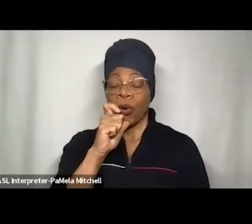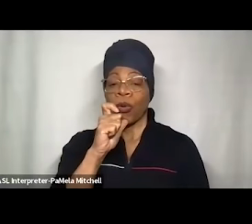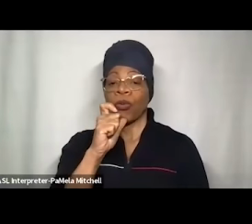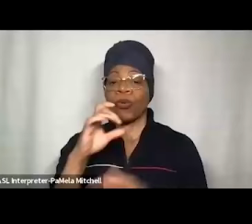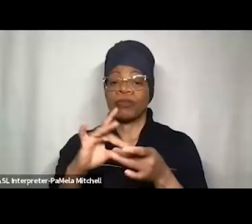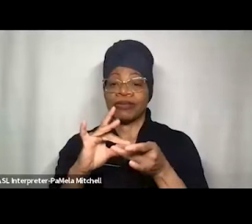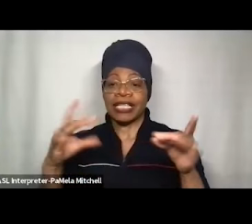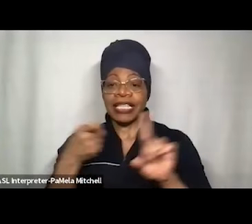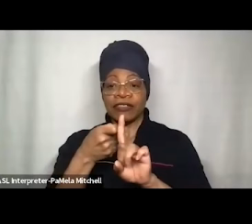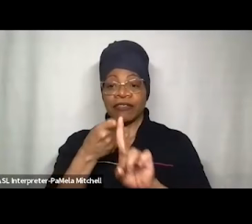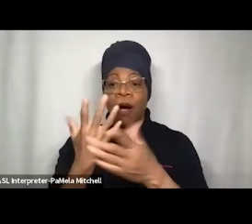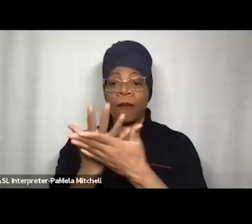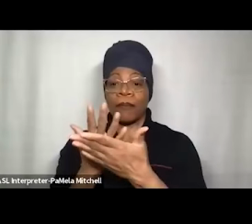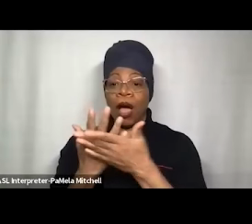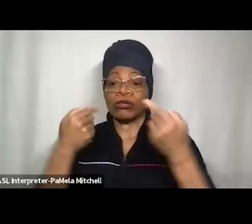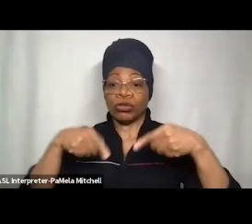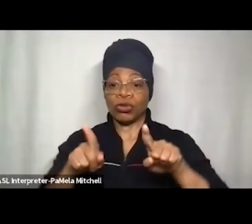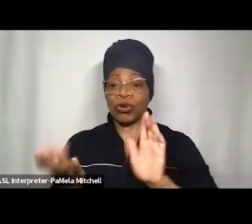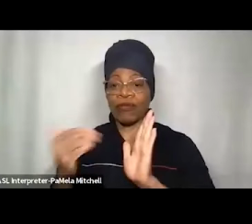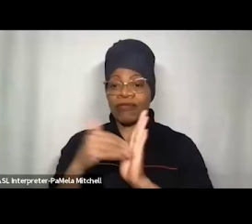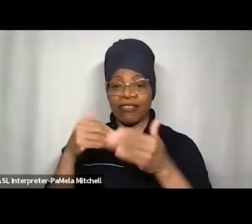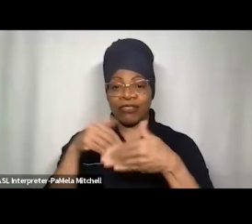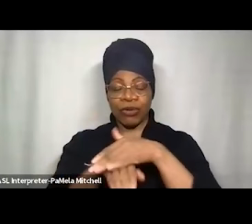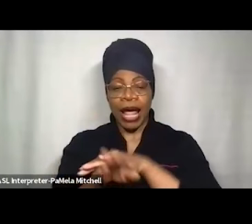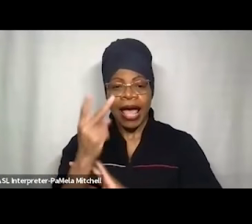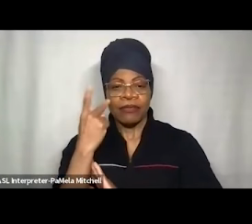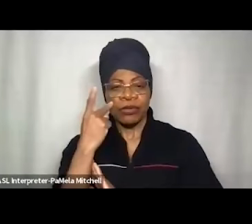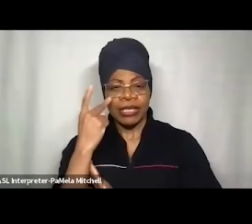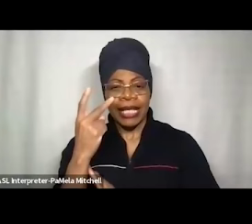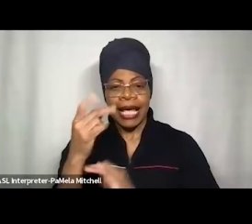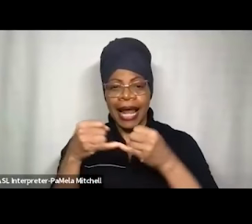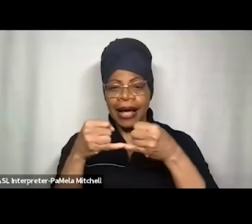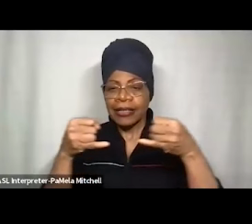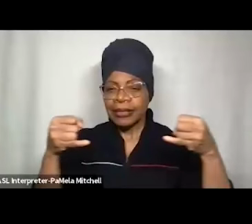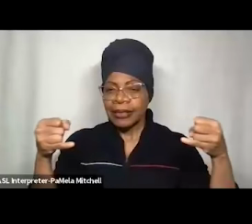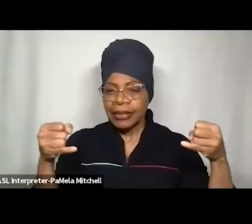And so again, you see kind of a linear pattern here. The more severe substance use disorders,